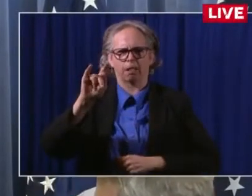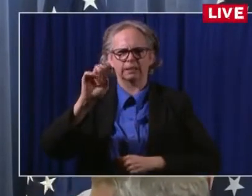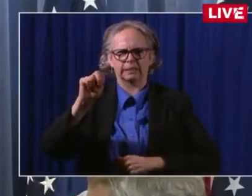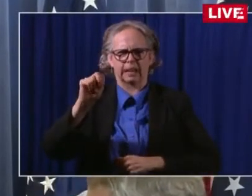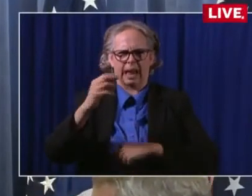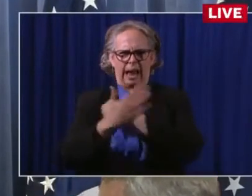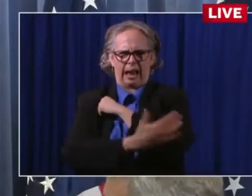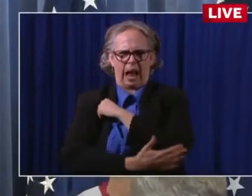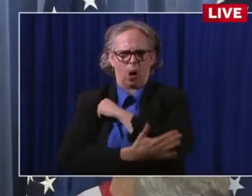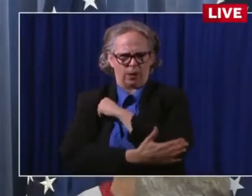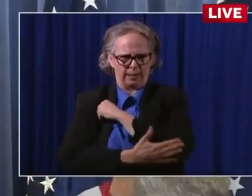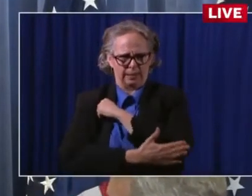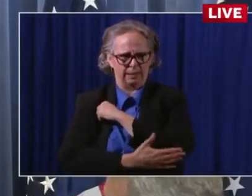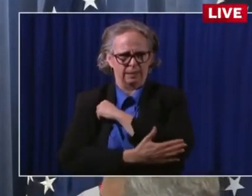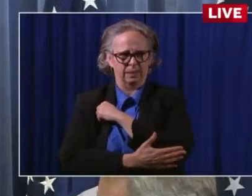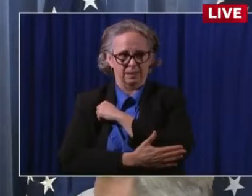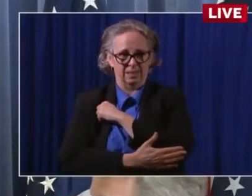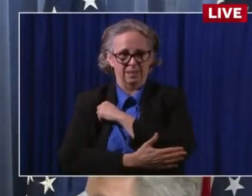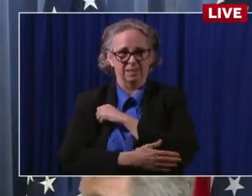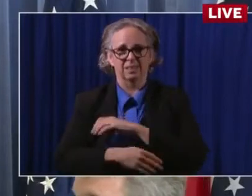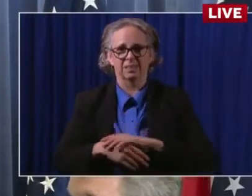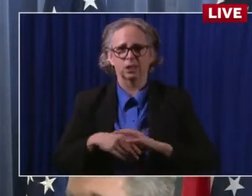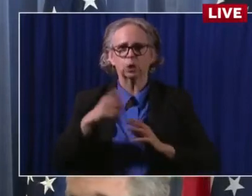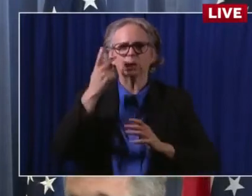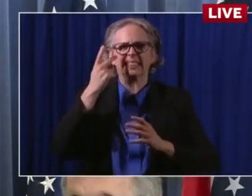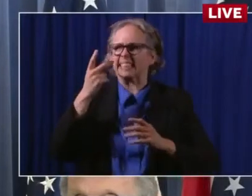WE WILL START WITH HAMILTON COUNTY.